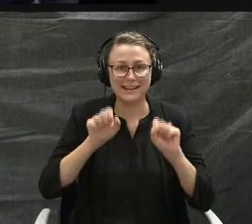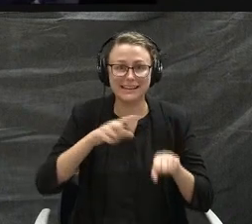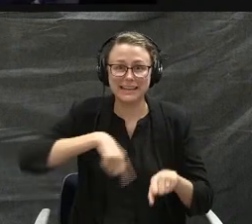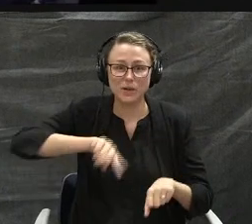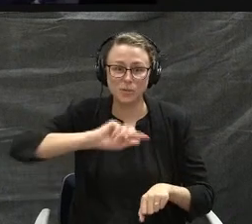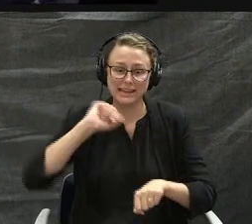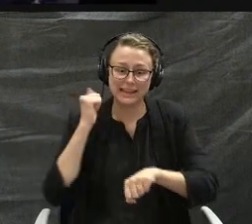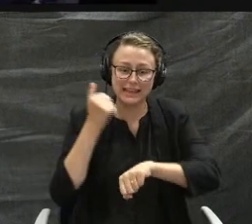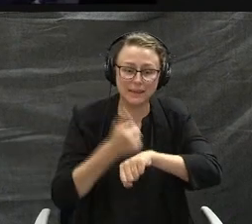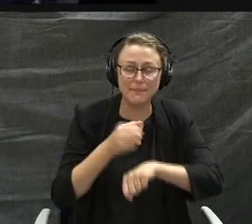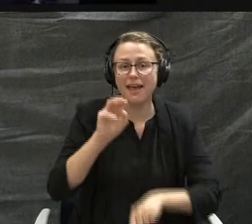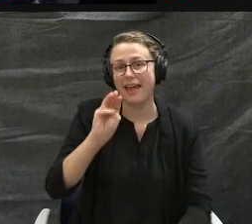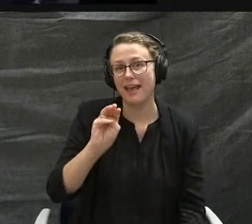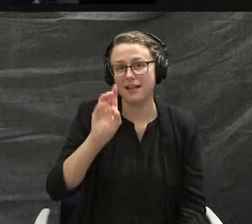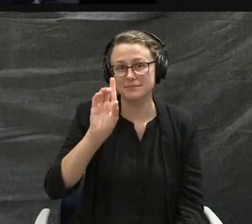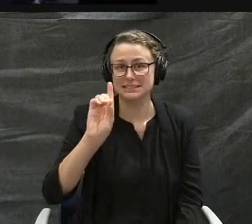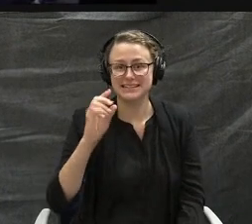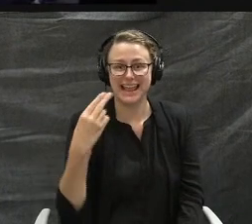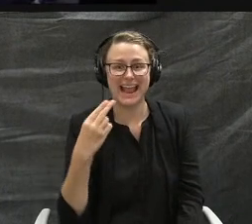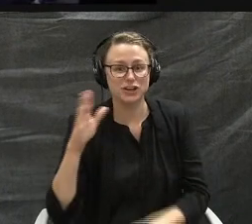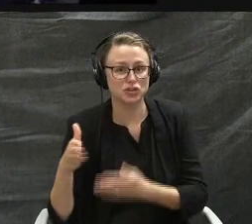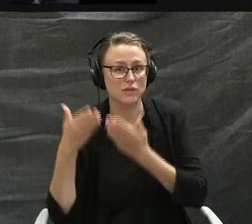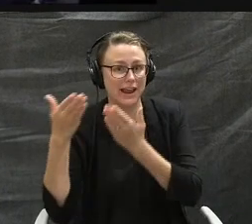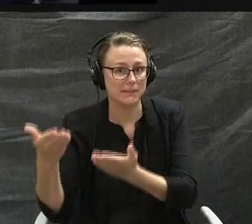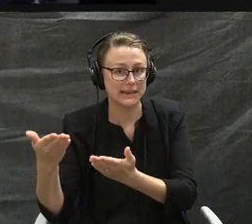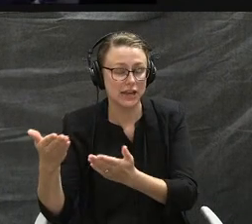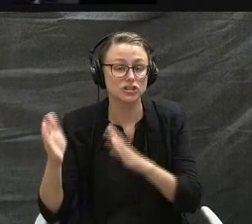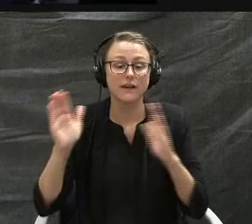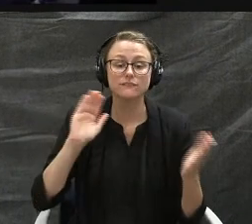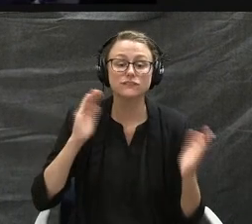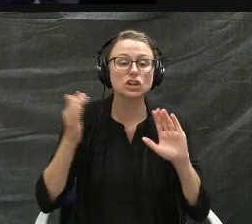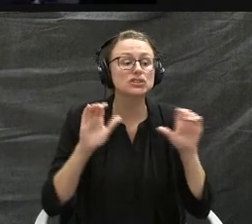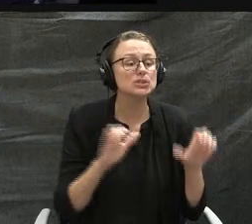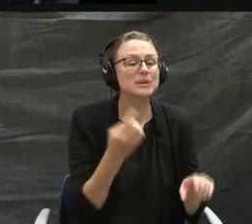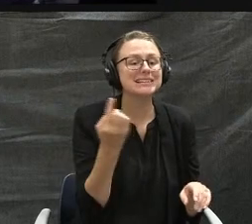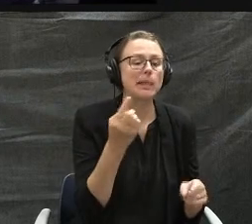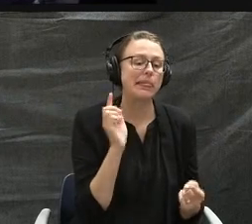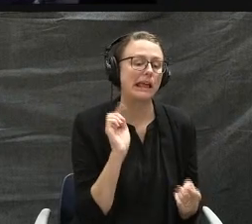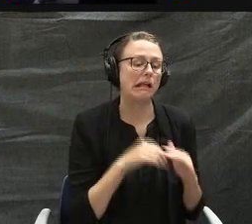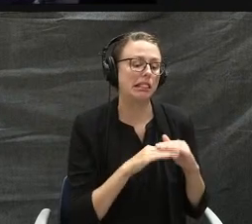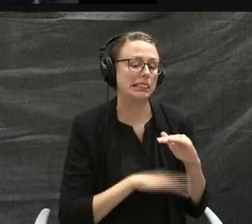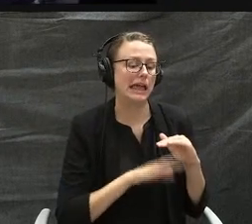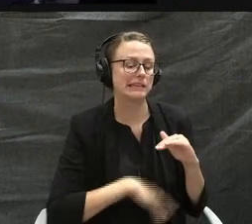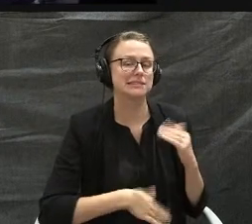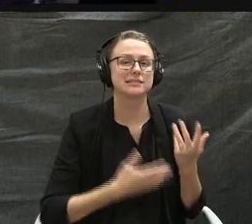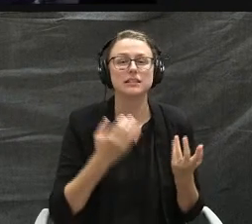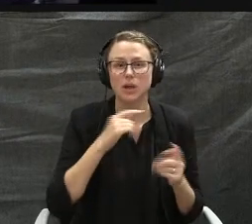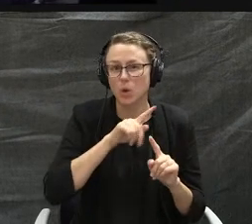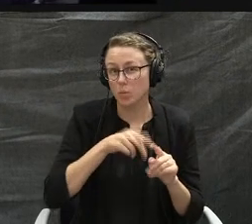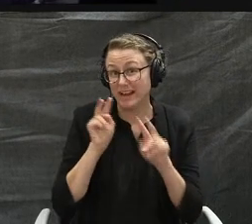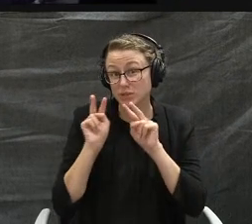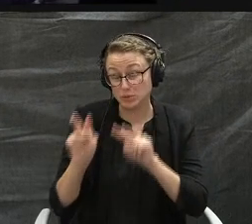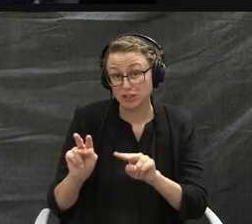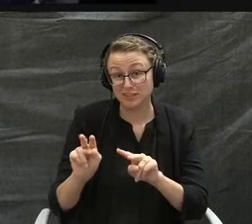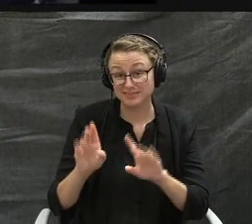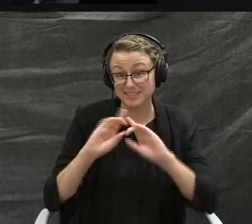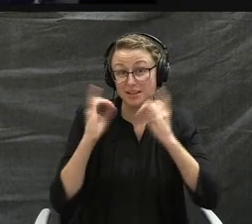recommendations versus doing something less than that? When you look at the guidance from the Department of Education,